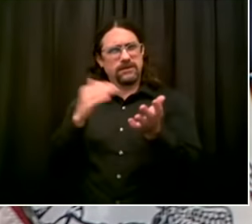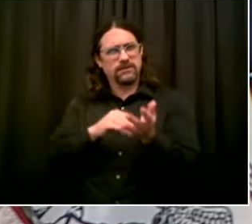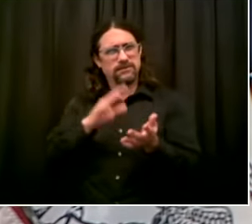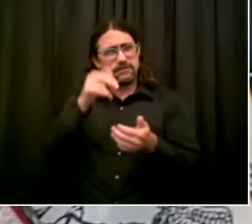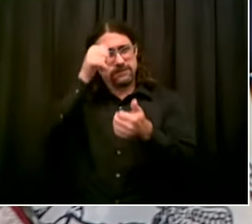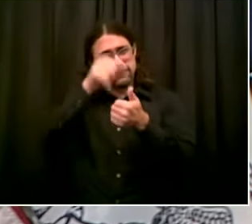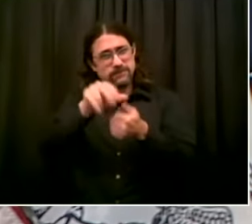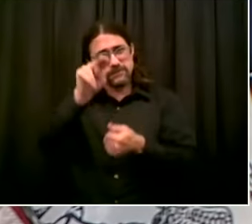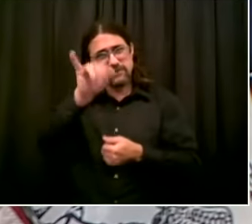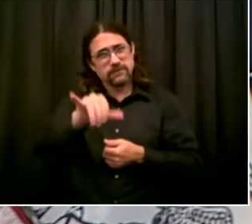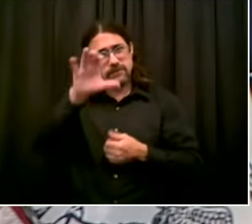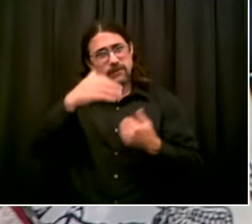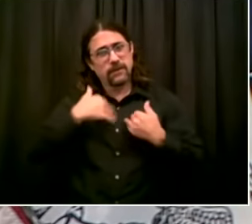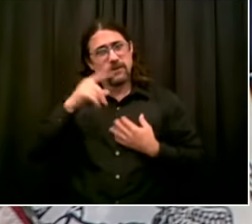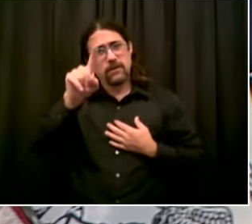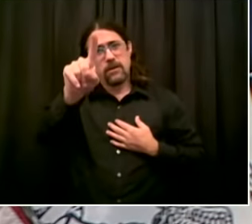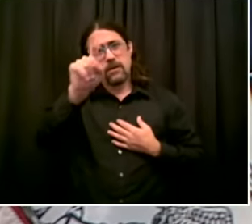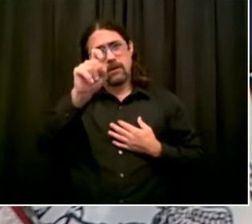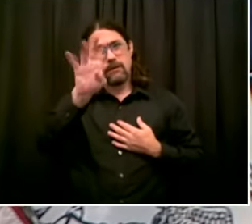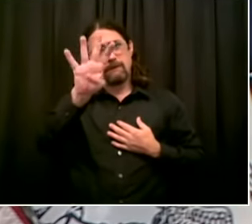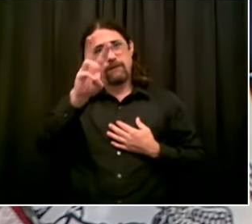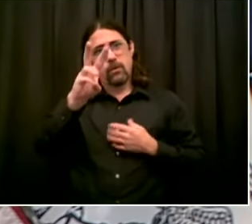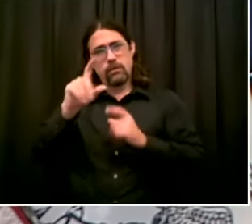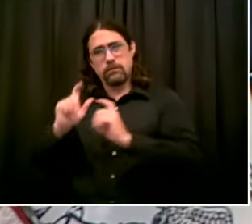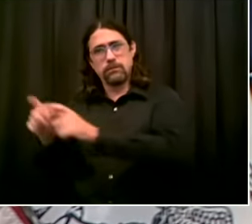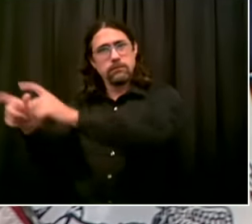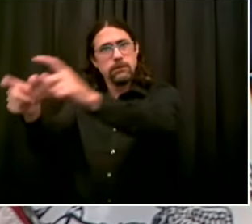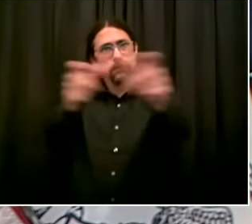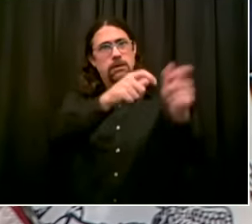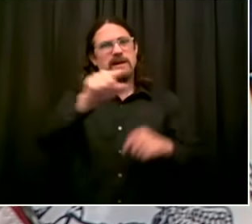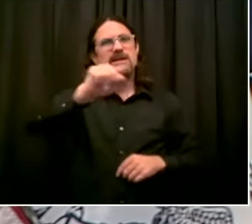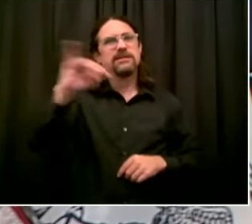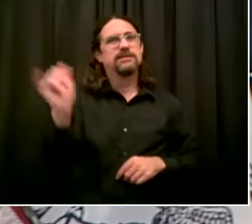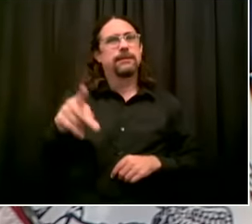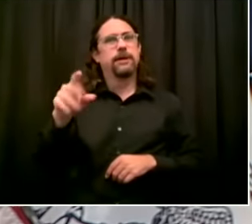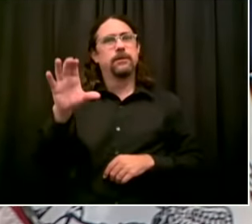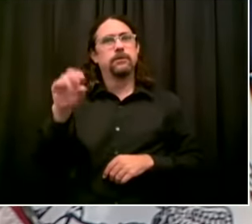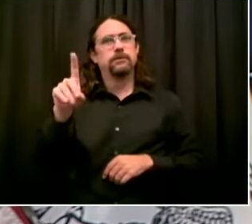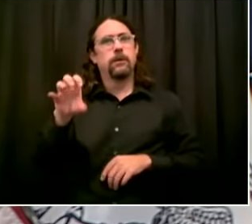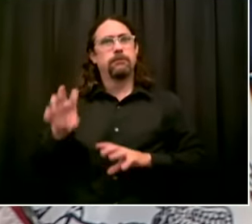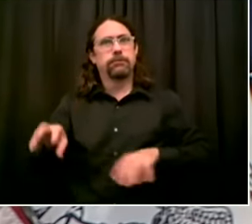LOT OF THAT TODAY AND IT WILL KEEP ROTATING TO DIFFERENT SCHOOLS IN THE COMING DAYST, HE